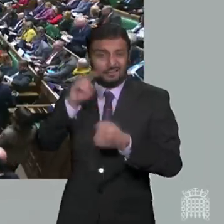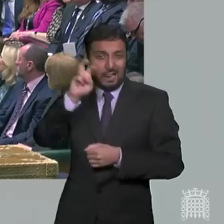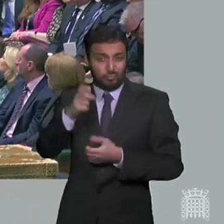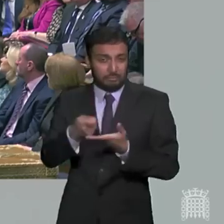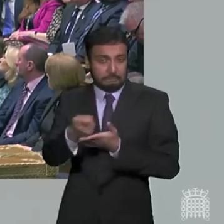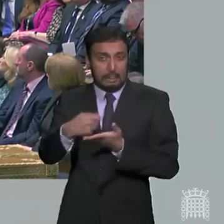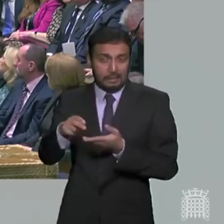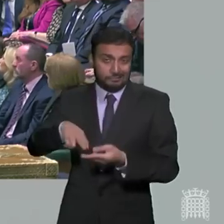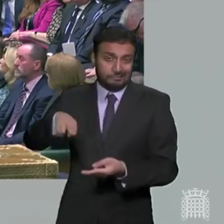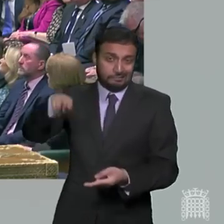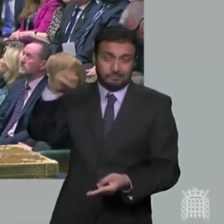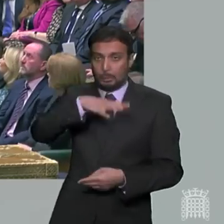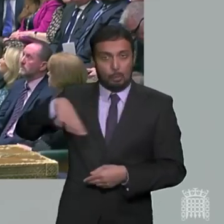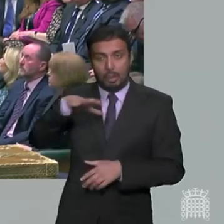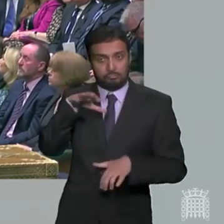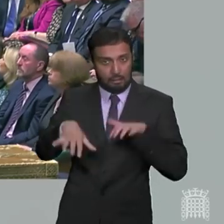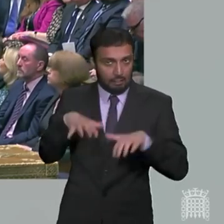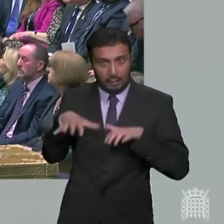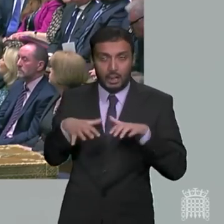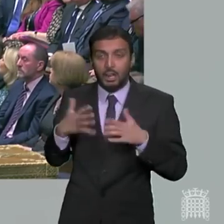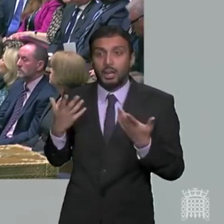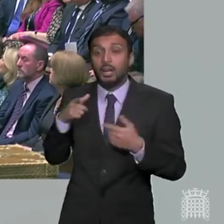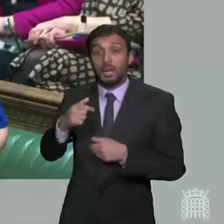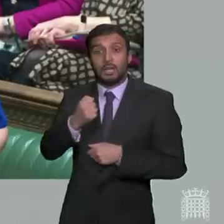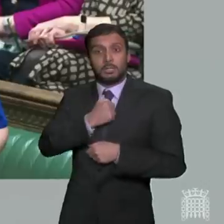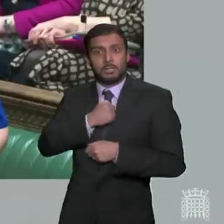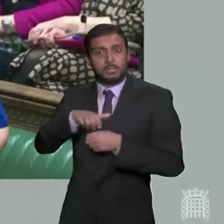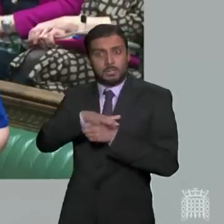My constituents are grateful for the support that has been given by the Government, but